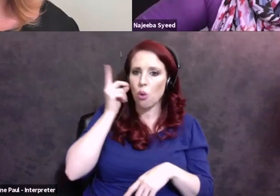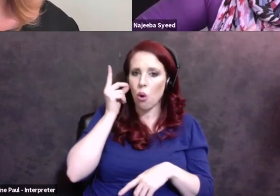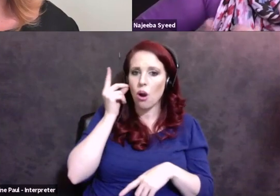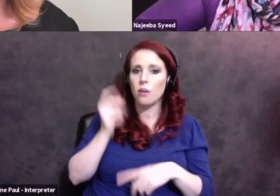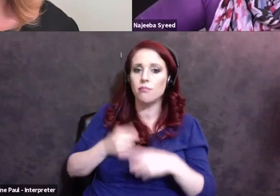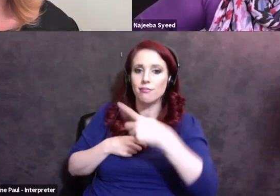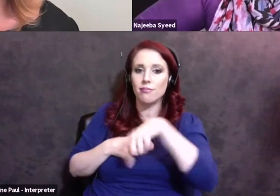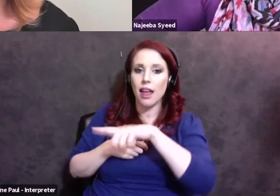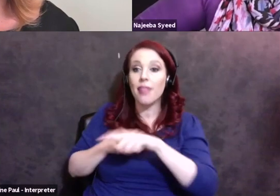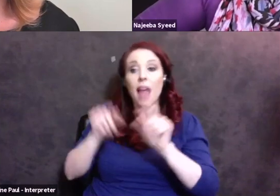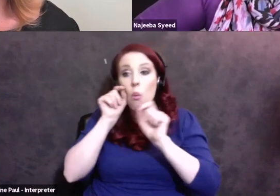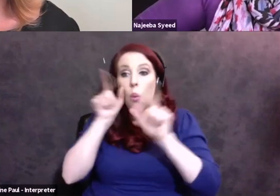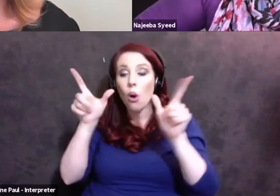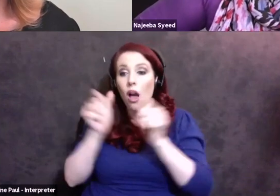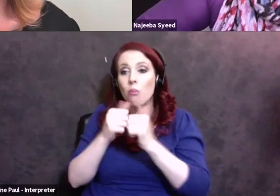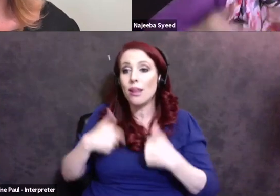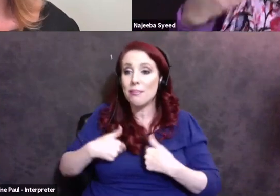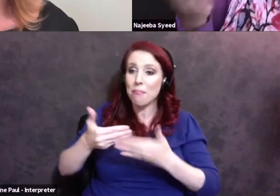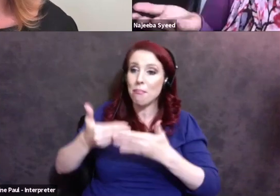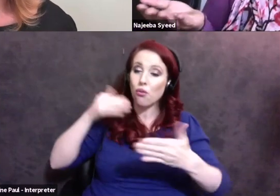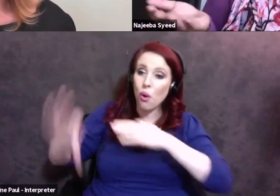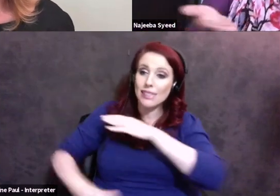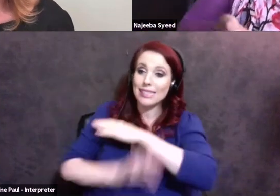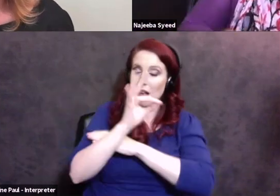woke up with me pre-dawn and surprised me and ate with me.